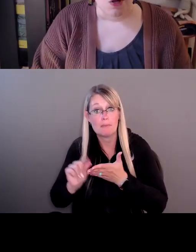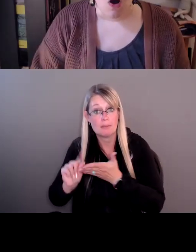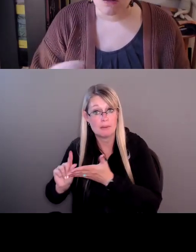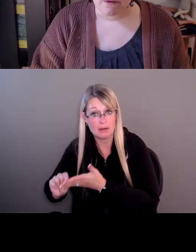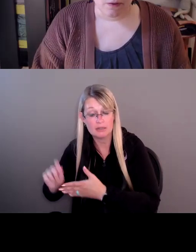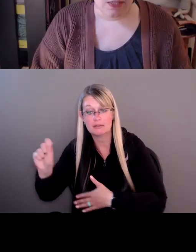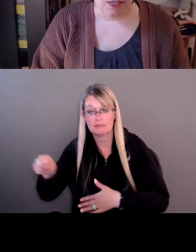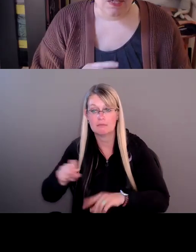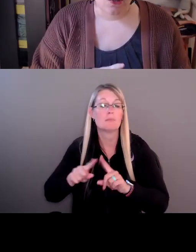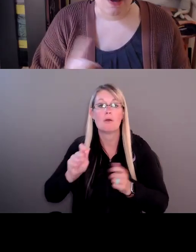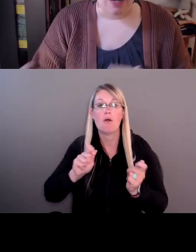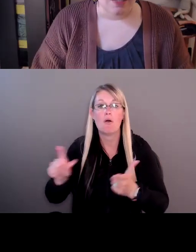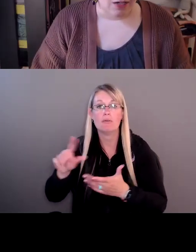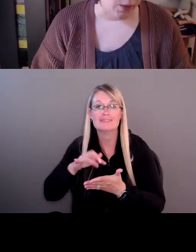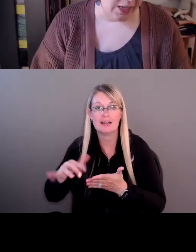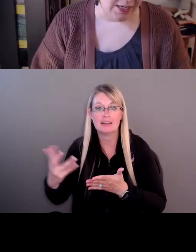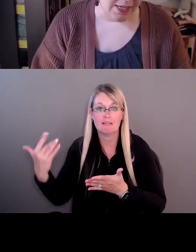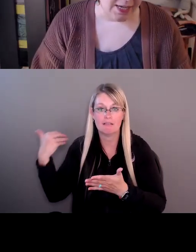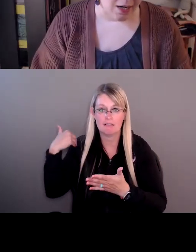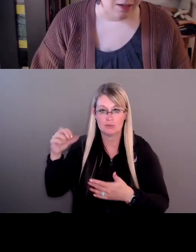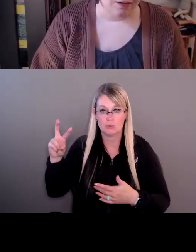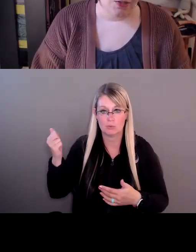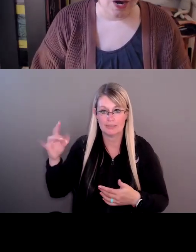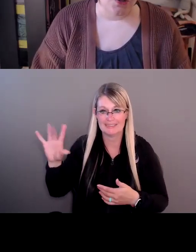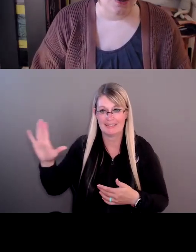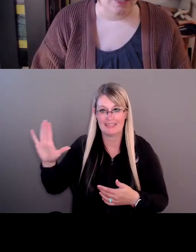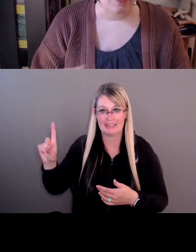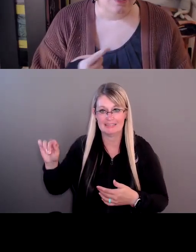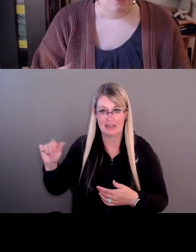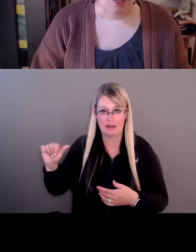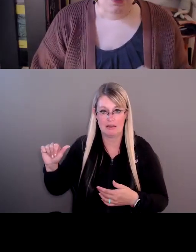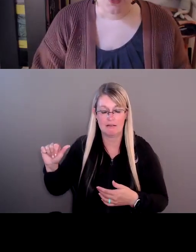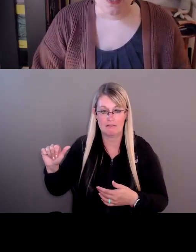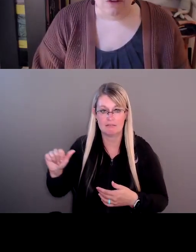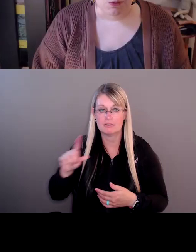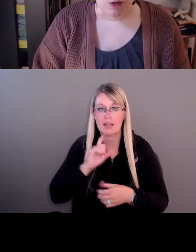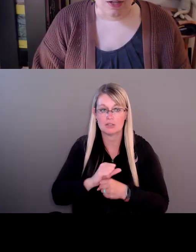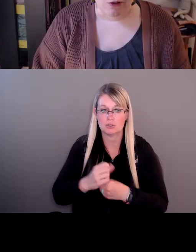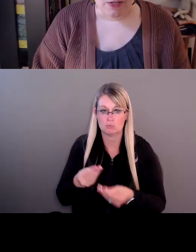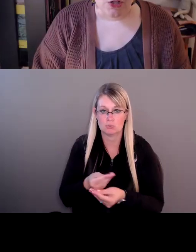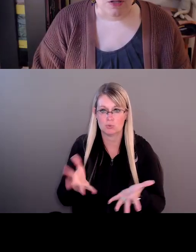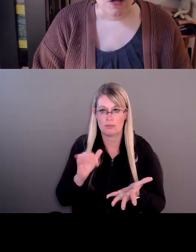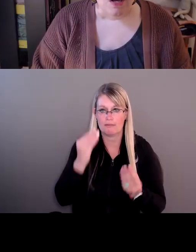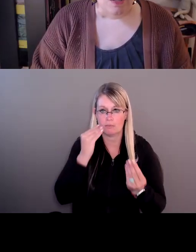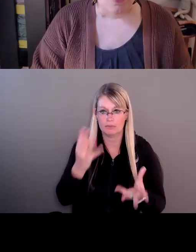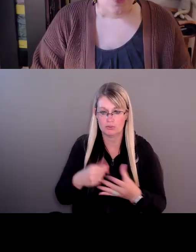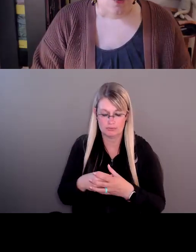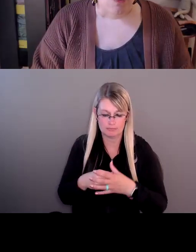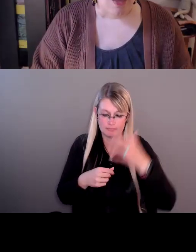but all of those studies go back to that 2018 data to actually produce that report information. So